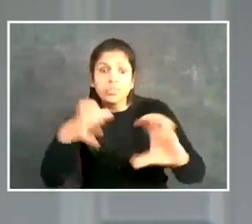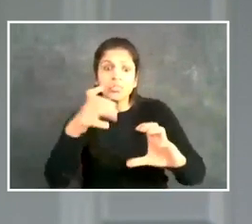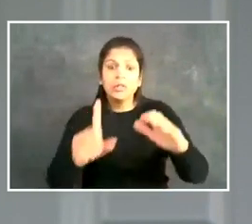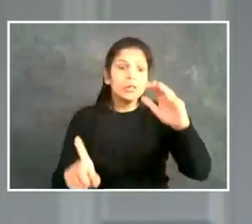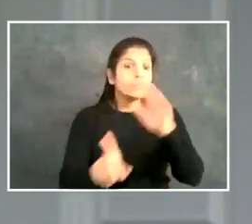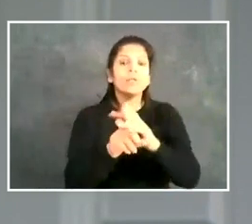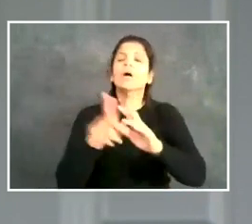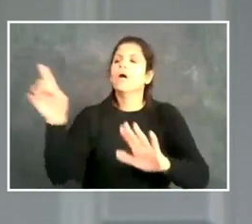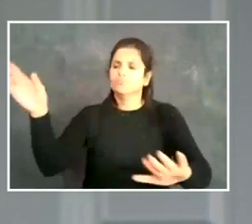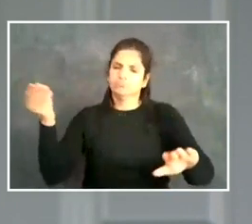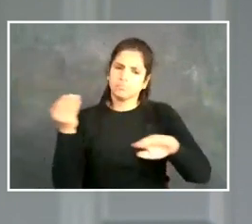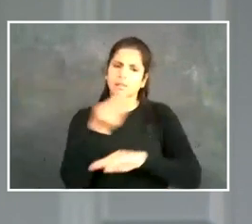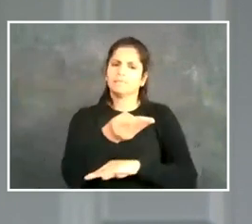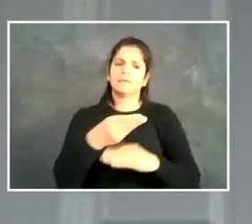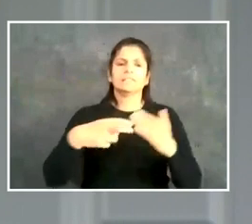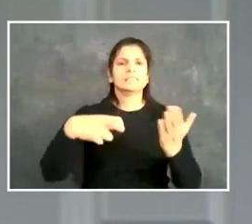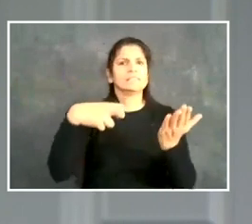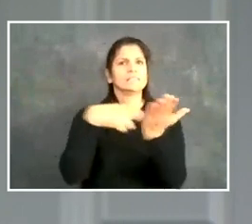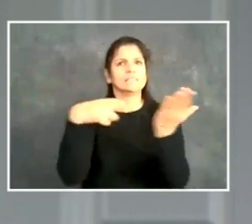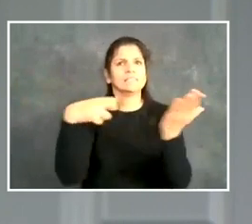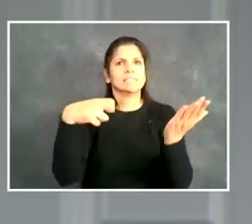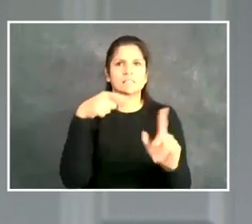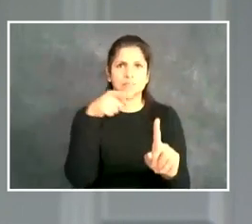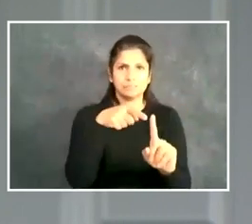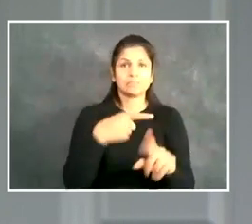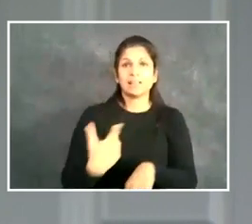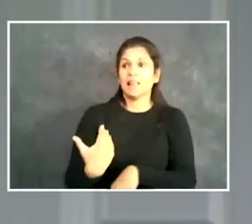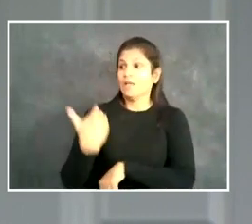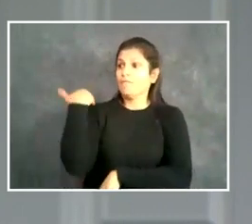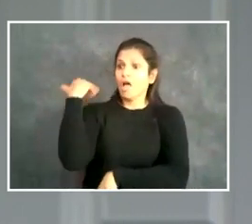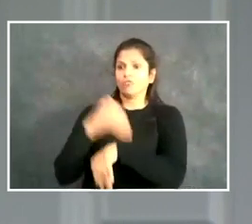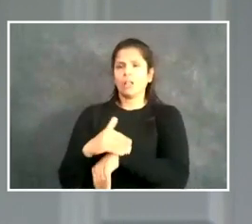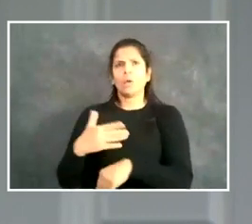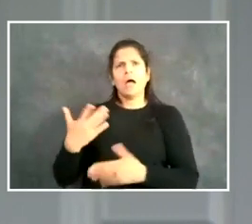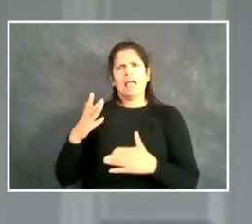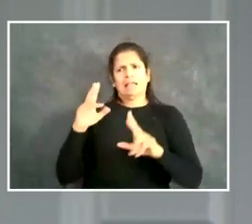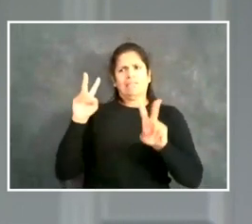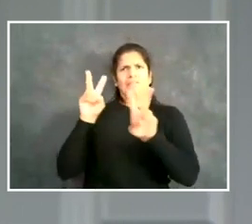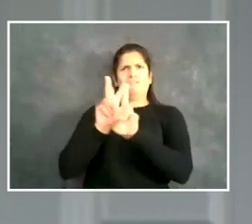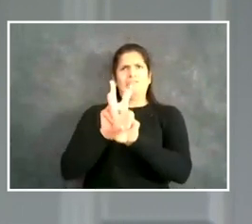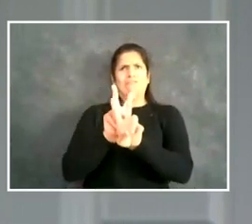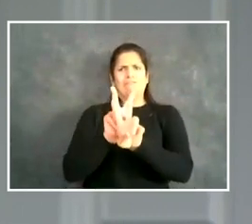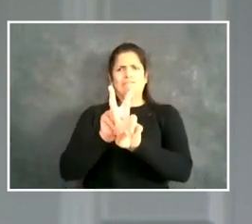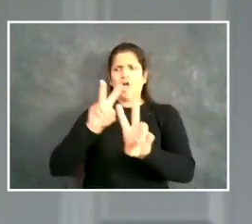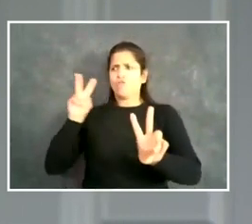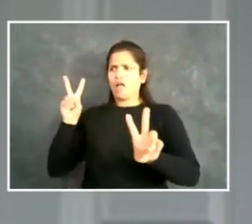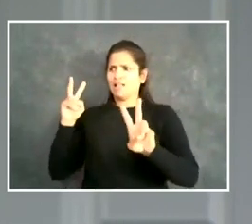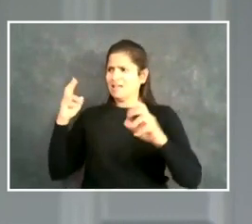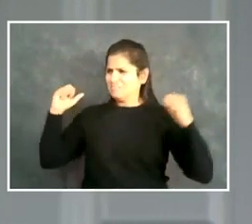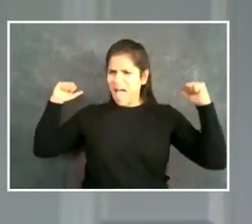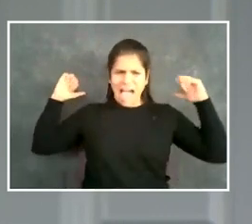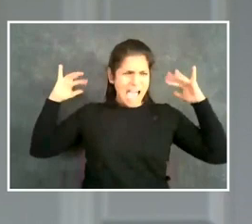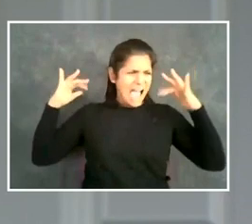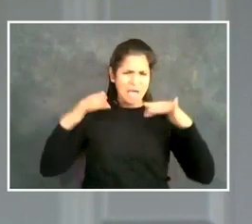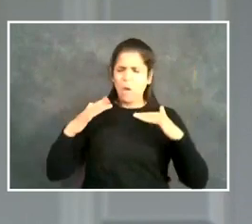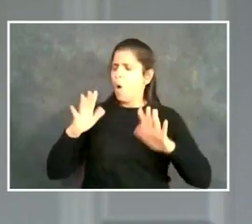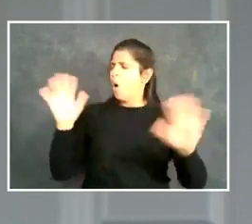PART OF THIS CITY. IT IS SIMPLY PUTTING YOU AT